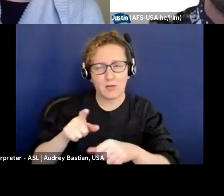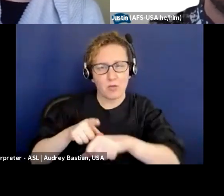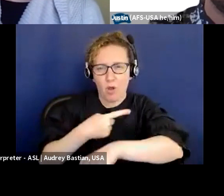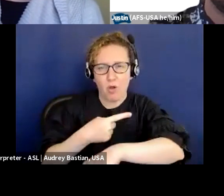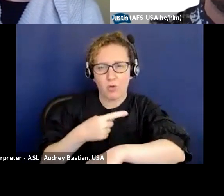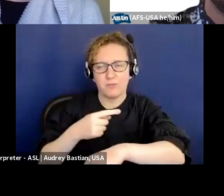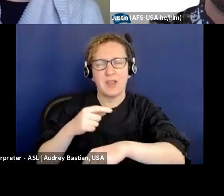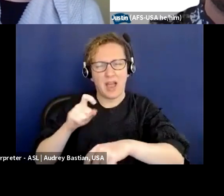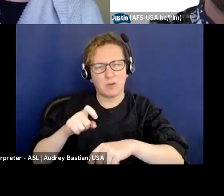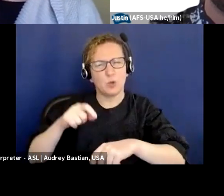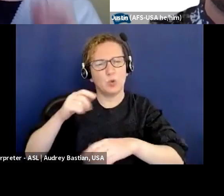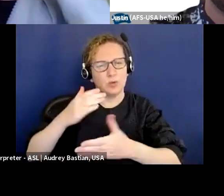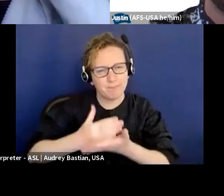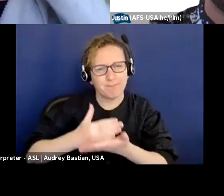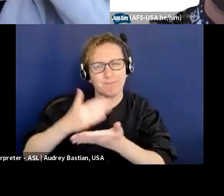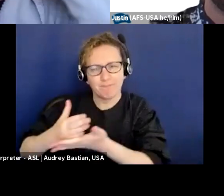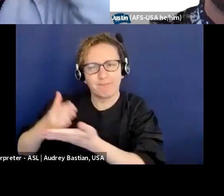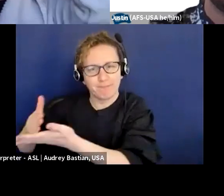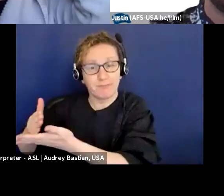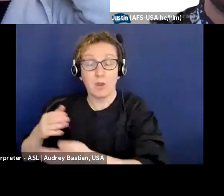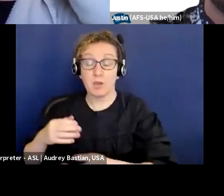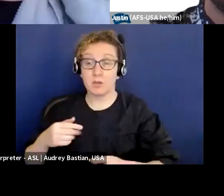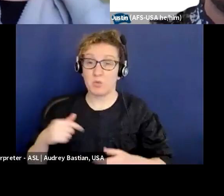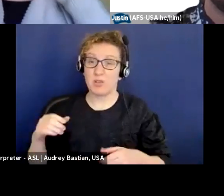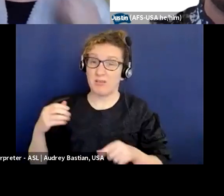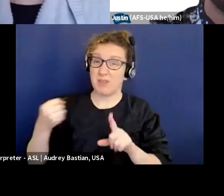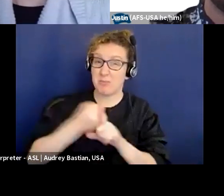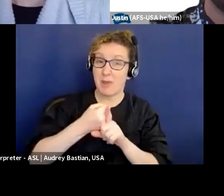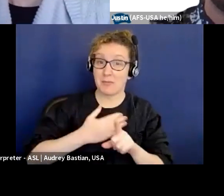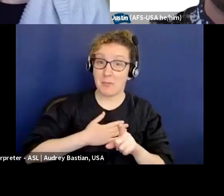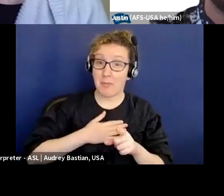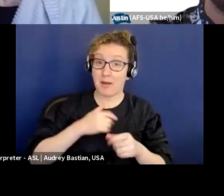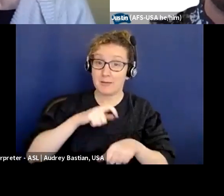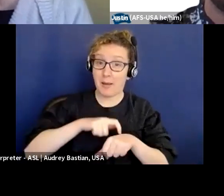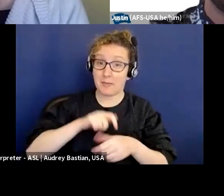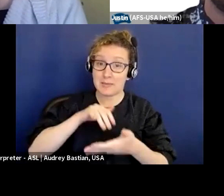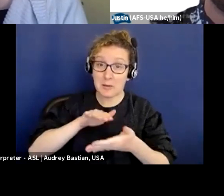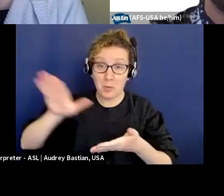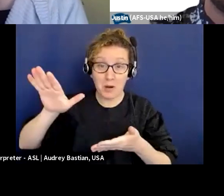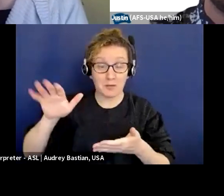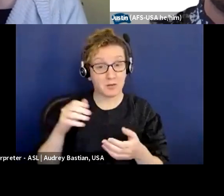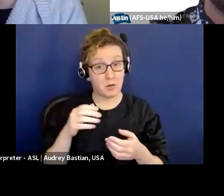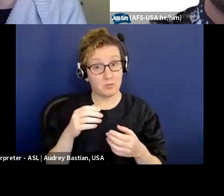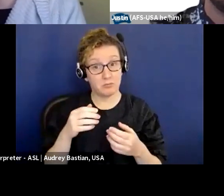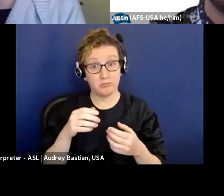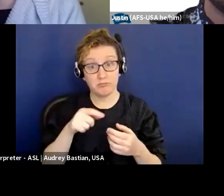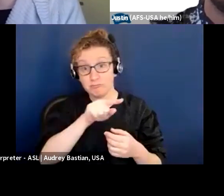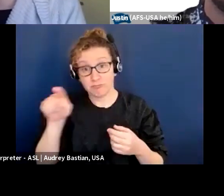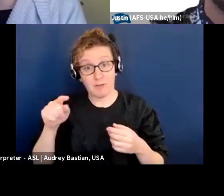because this is really important information, I think for anybody with a disability looking to go abroad.